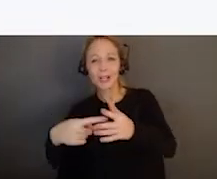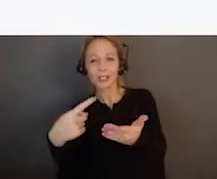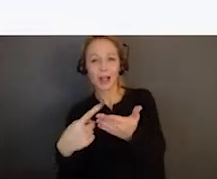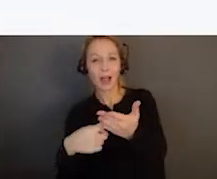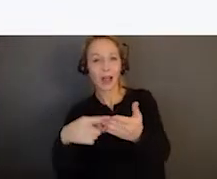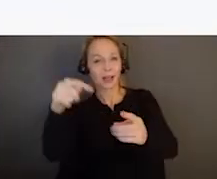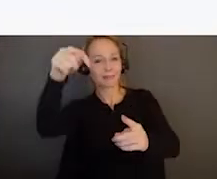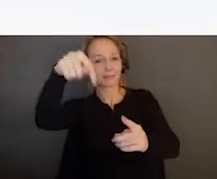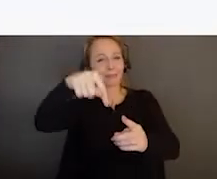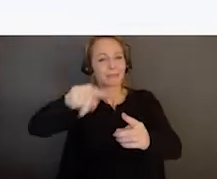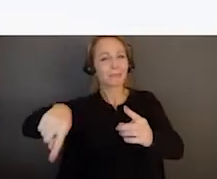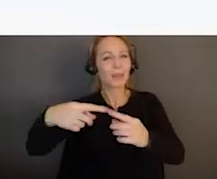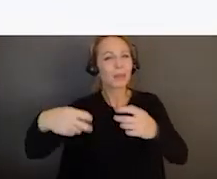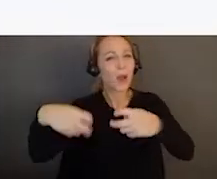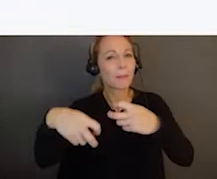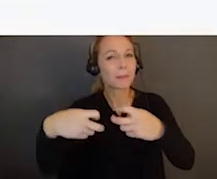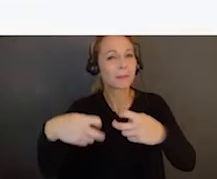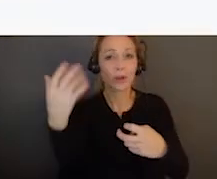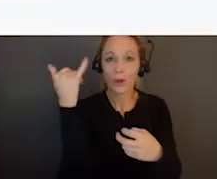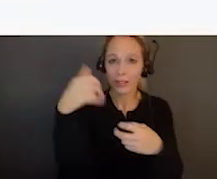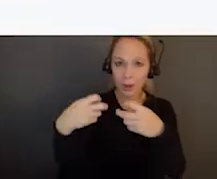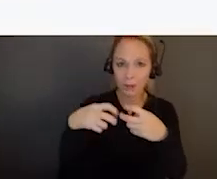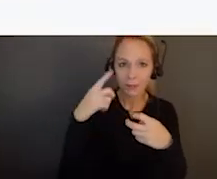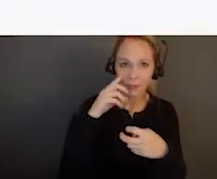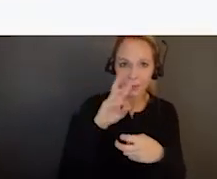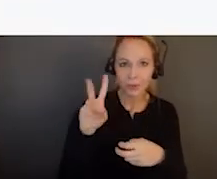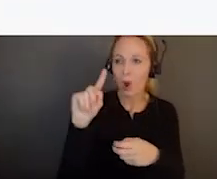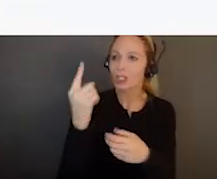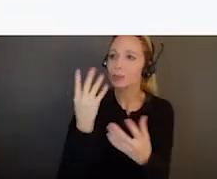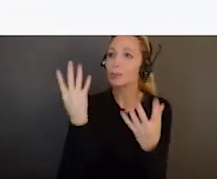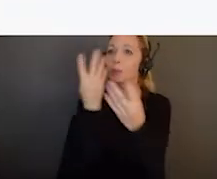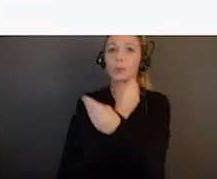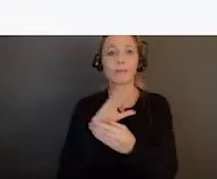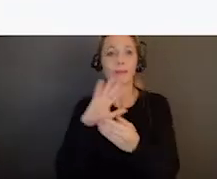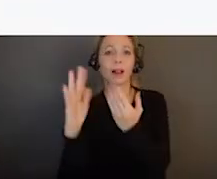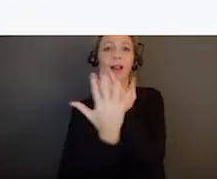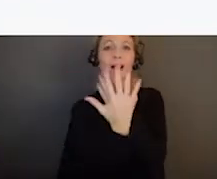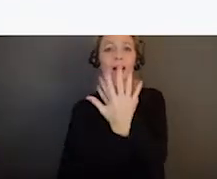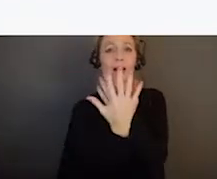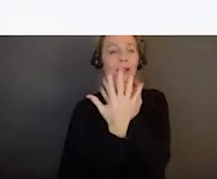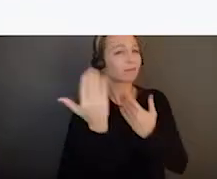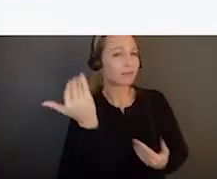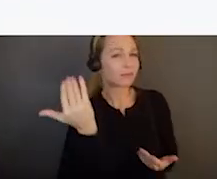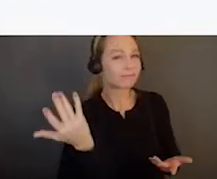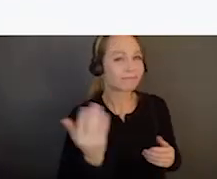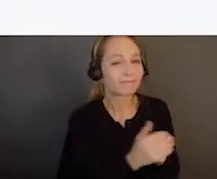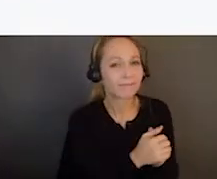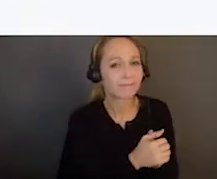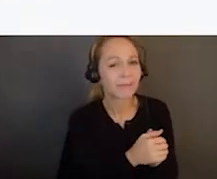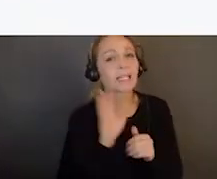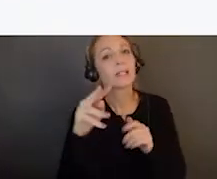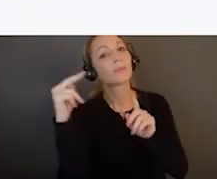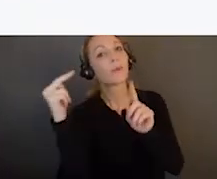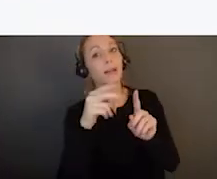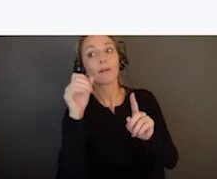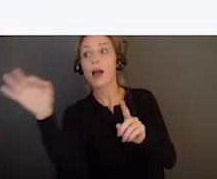WHY IS IT A PROBLEM FOR WEBSITES TO JUST BE BEAUTIFUL IN NATURE? FROM THE PERSPECTIVE OF OUR WEBSITE VISITORS, WHAT